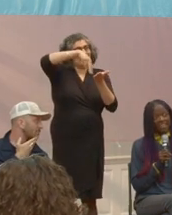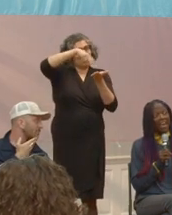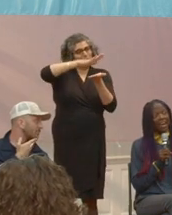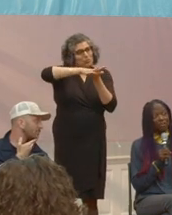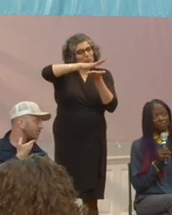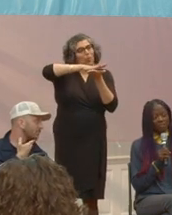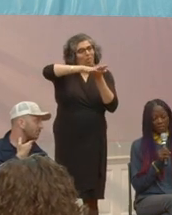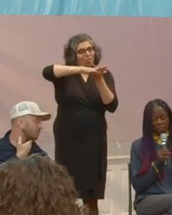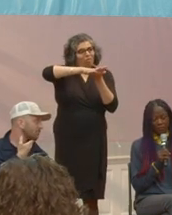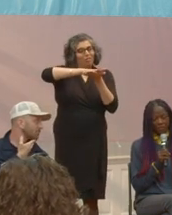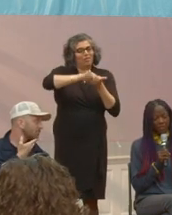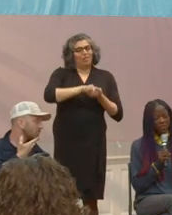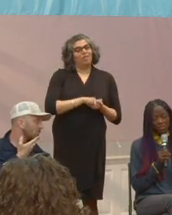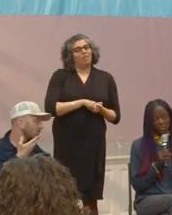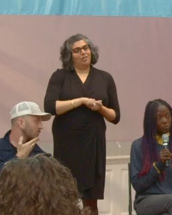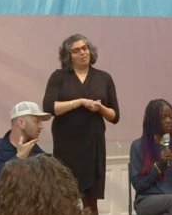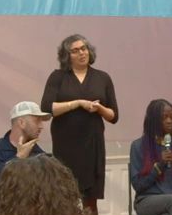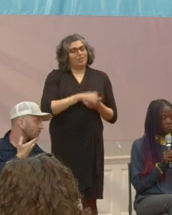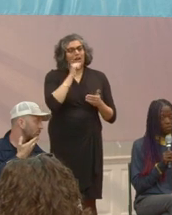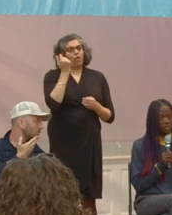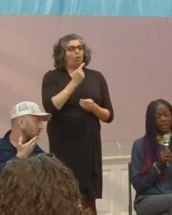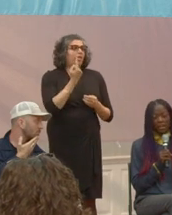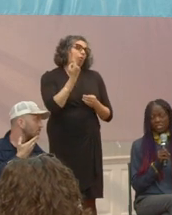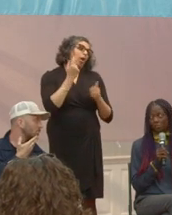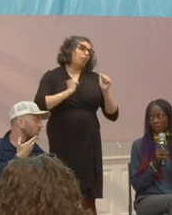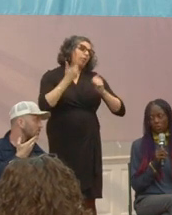And they have not just a one off performance, but actually run a